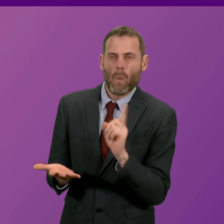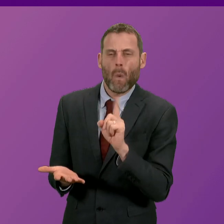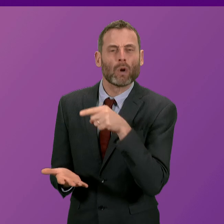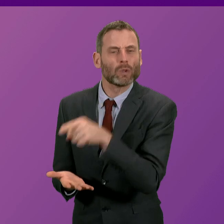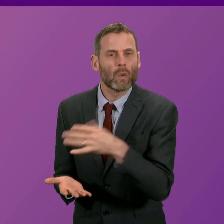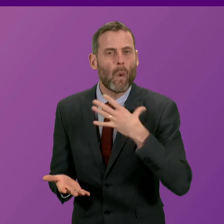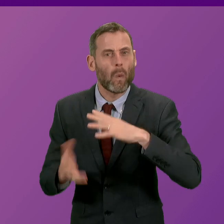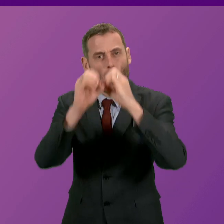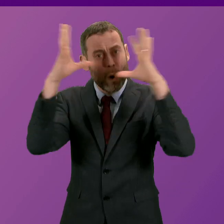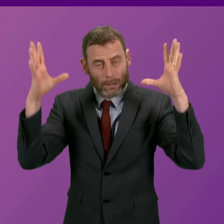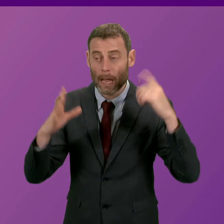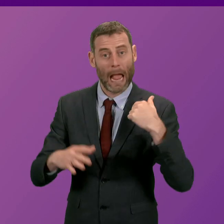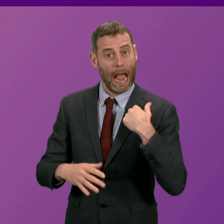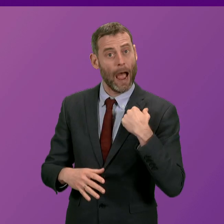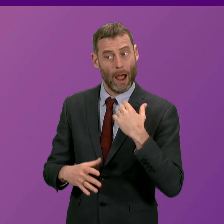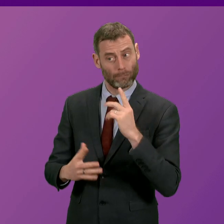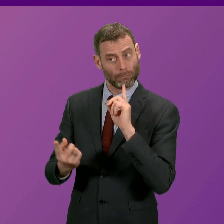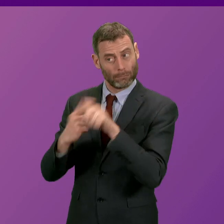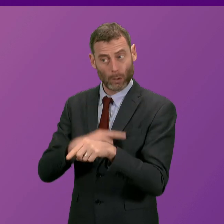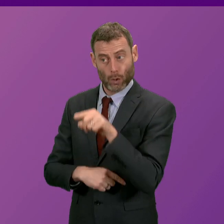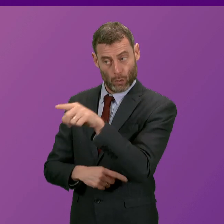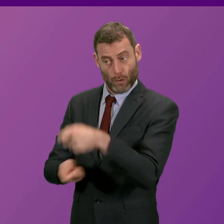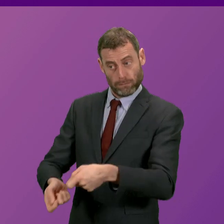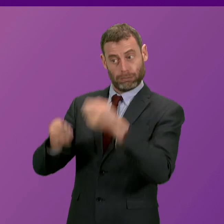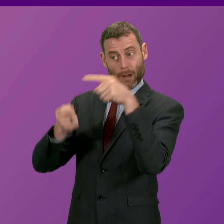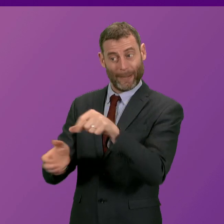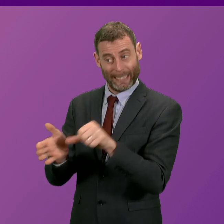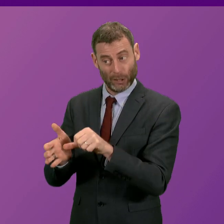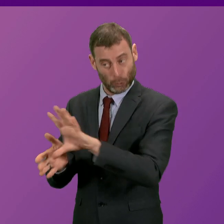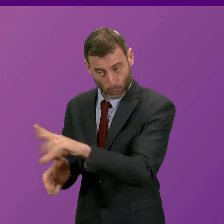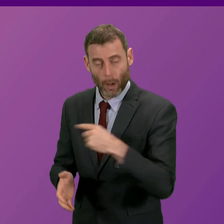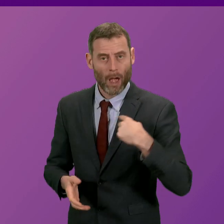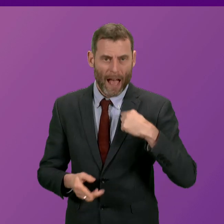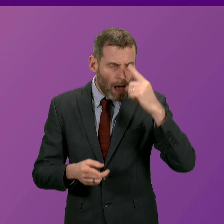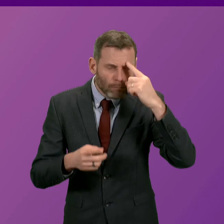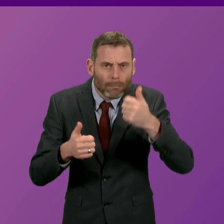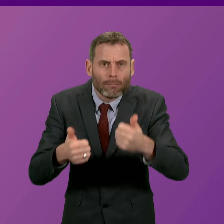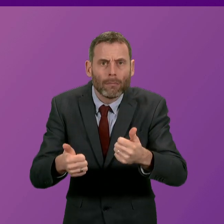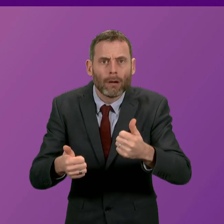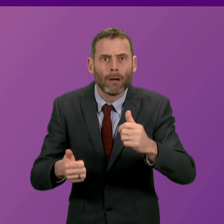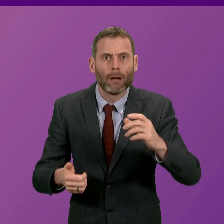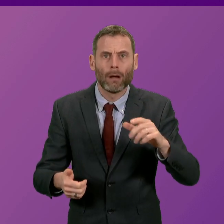I say simply to Mr Sarwar that I welcome the investments that are